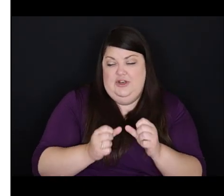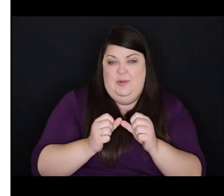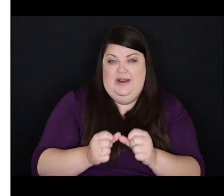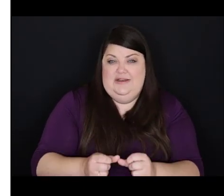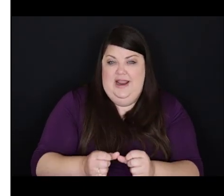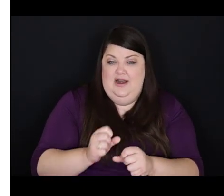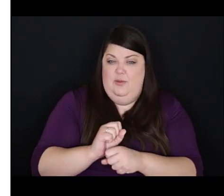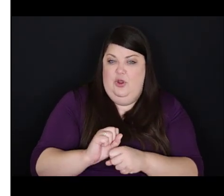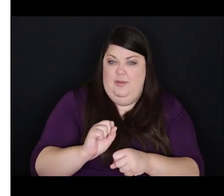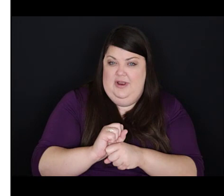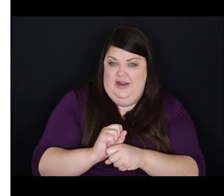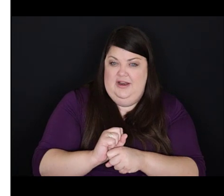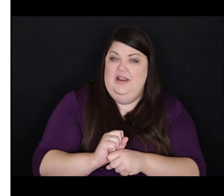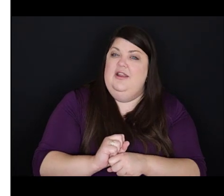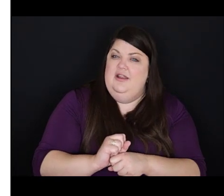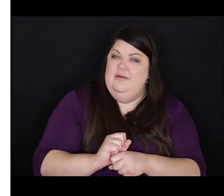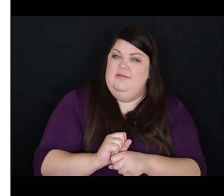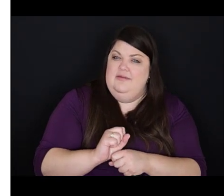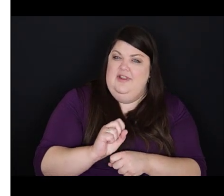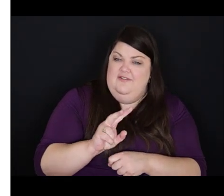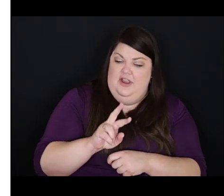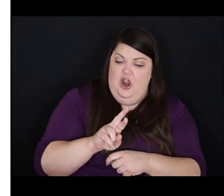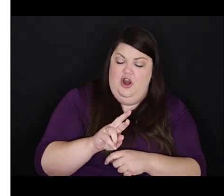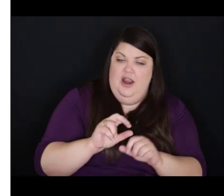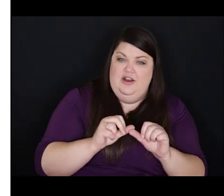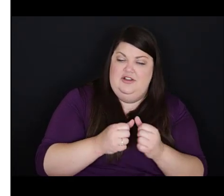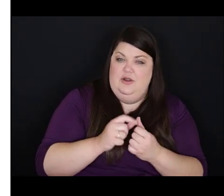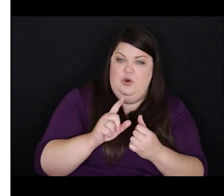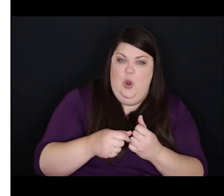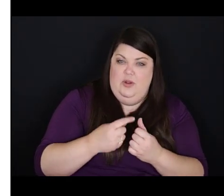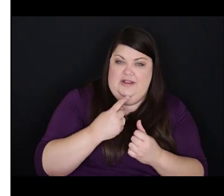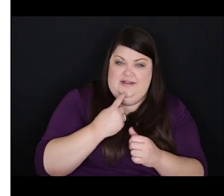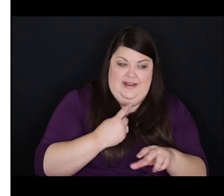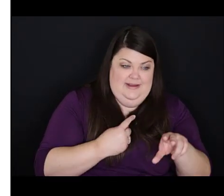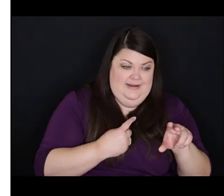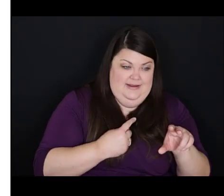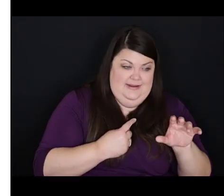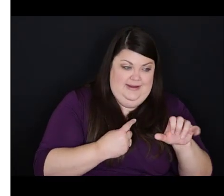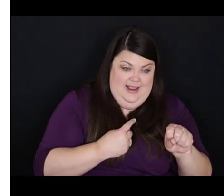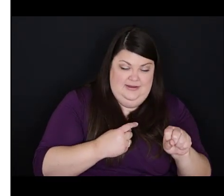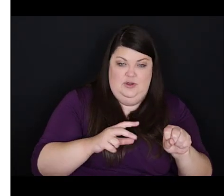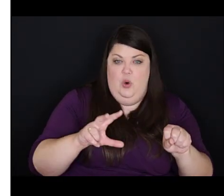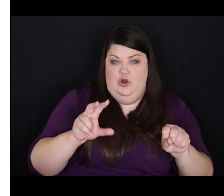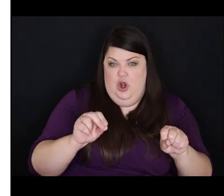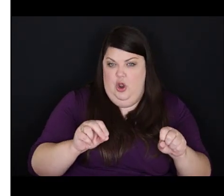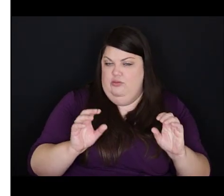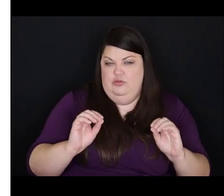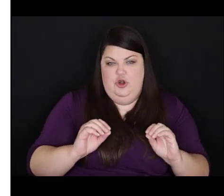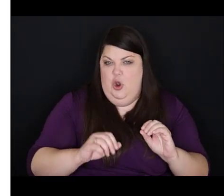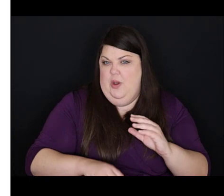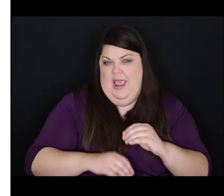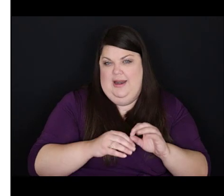the VR agency would only indicate “yes” or “no” with no additional description needed.